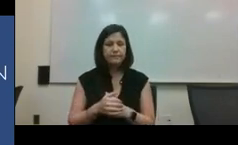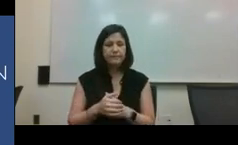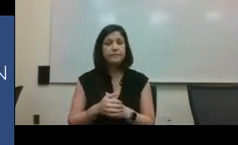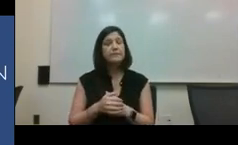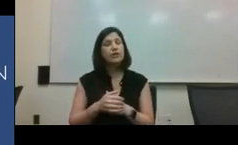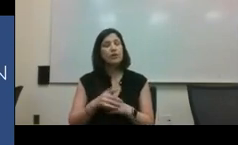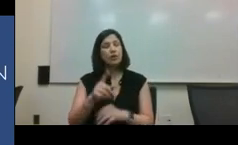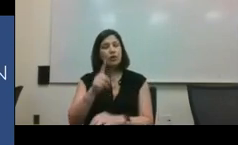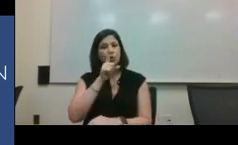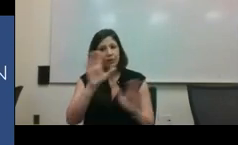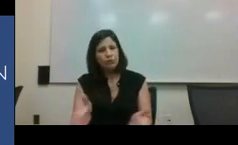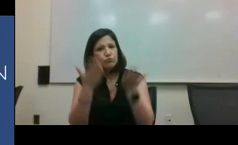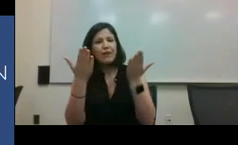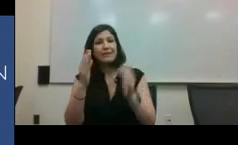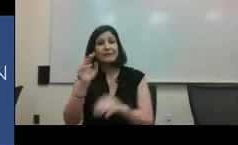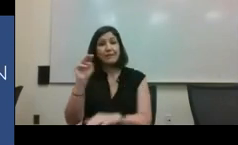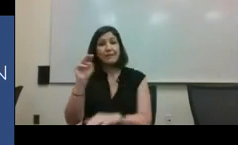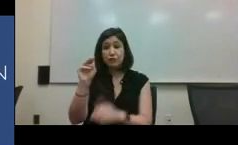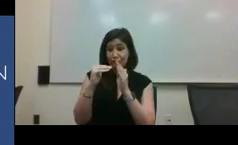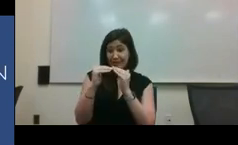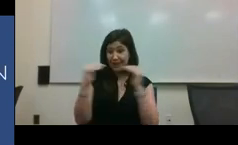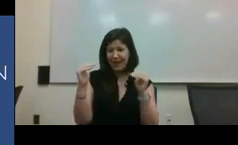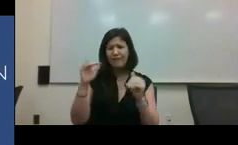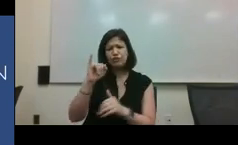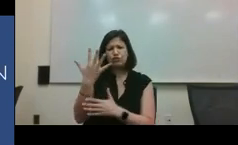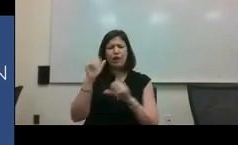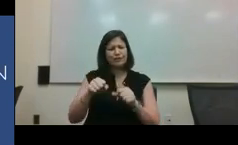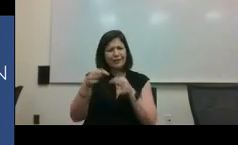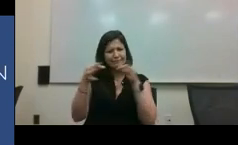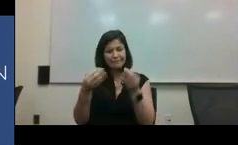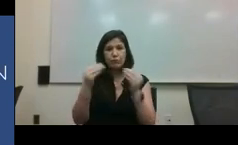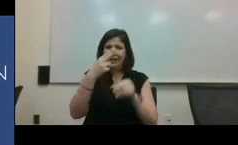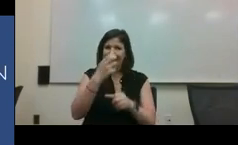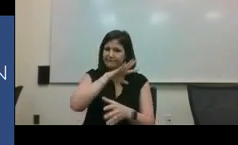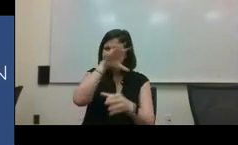It also really raised I think at the ministry level. Josh can talk about this a little bit more. He was in a lot of these conversations